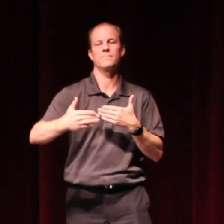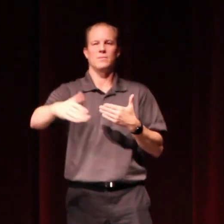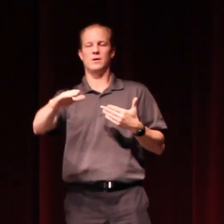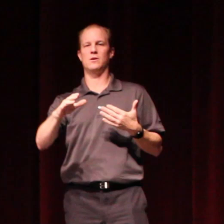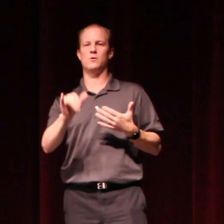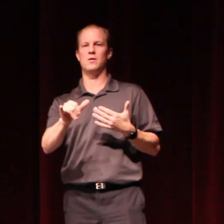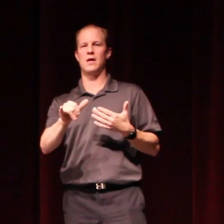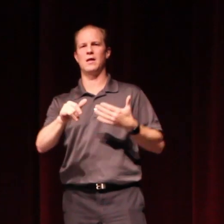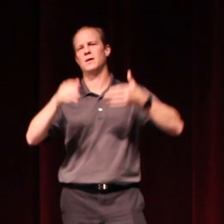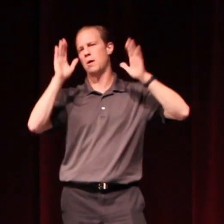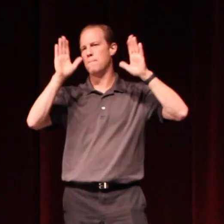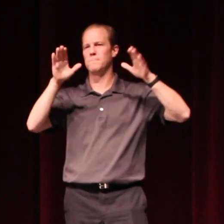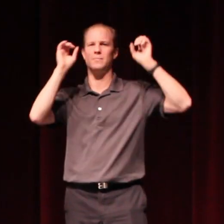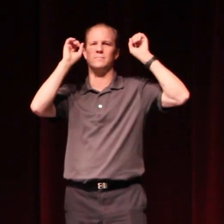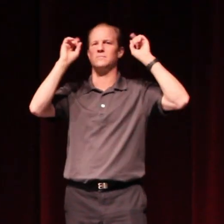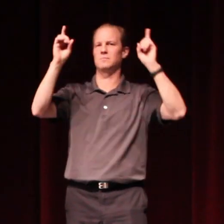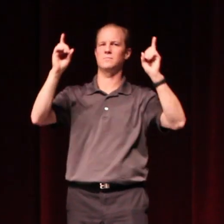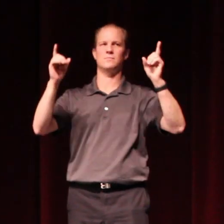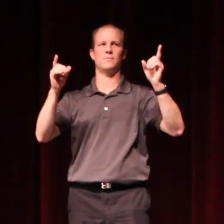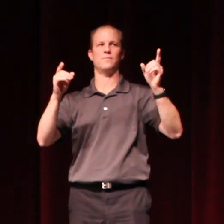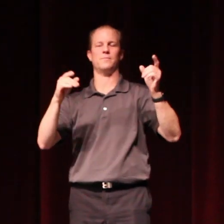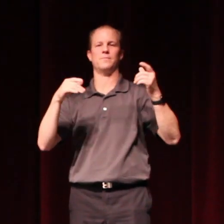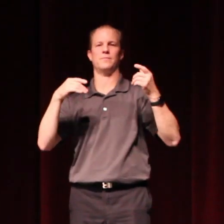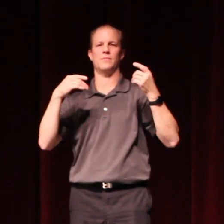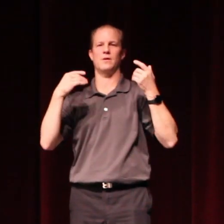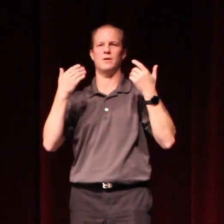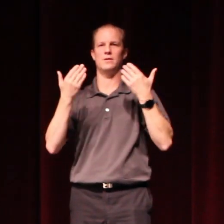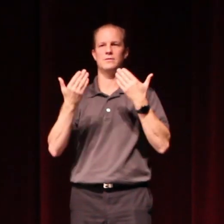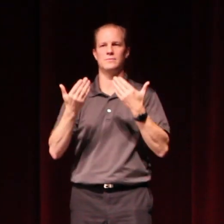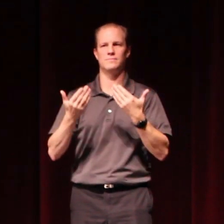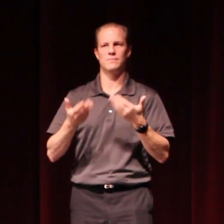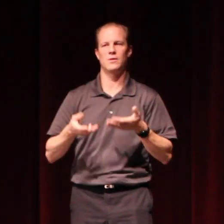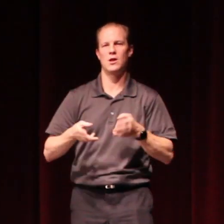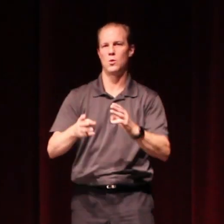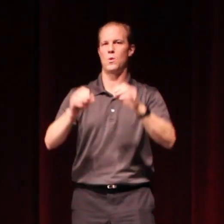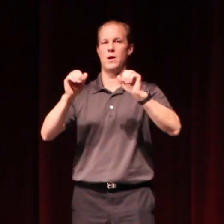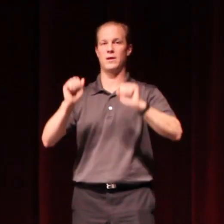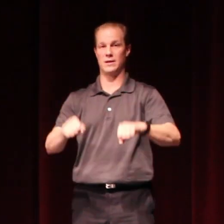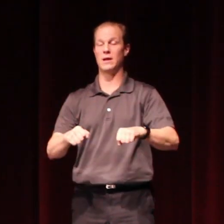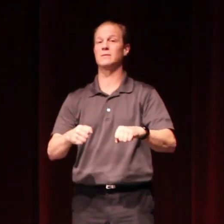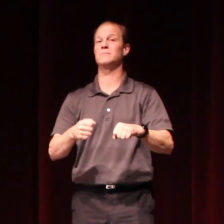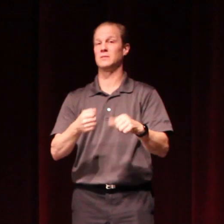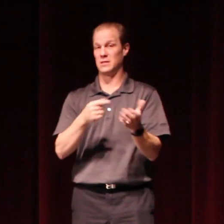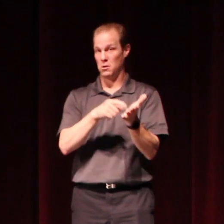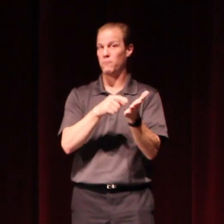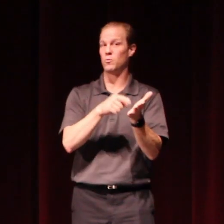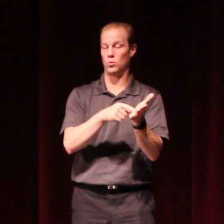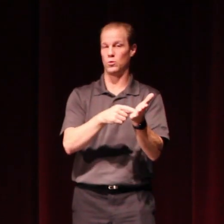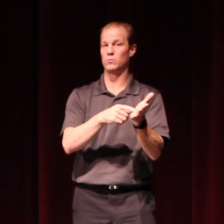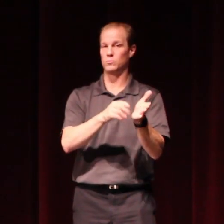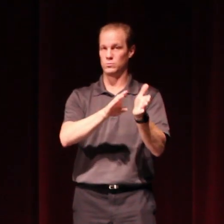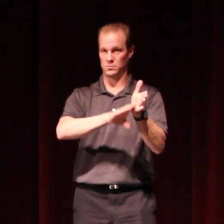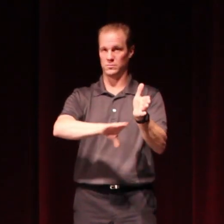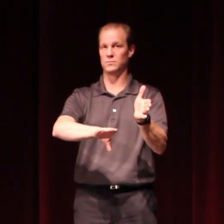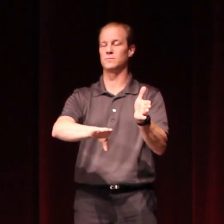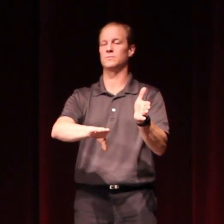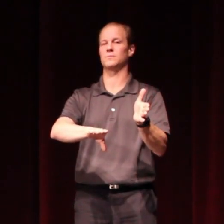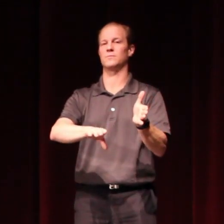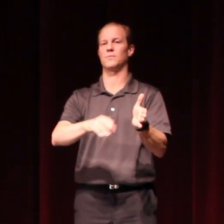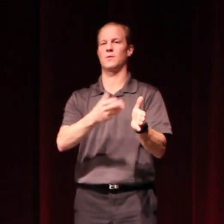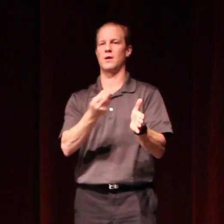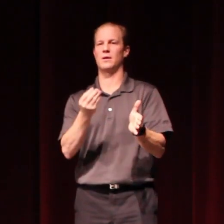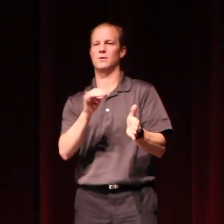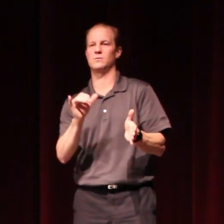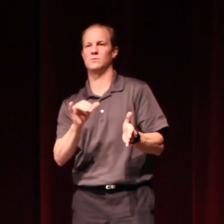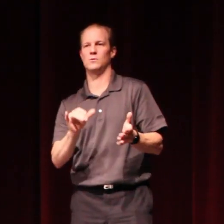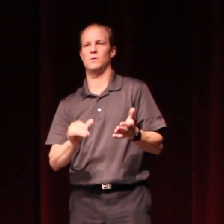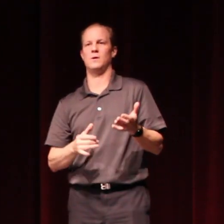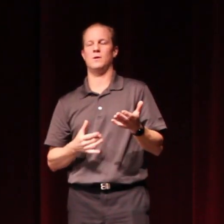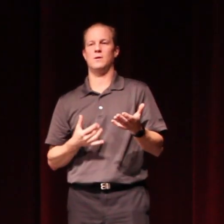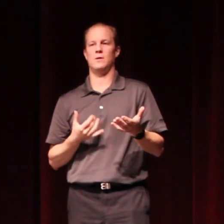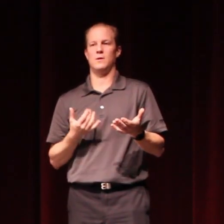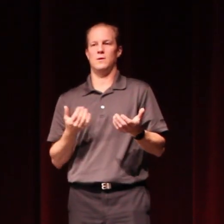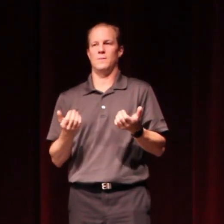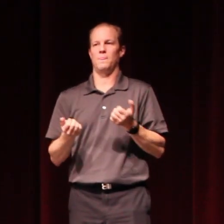amazing education in a way that can be affordable, but also with the